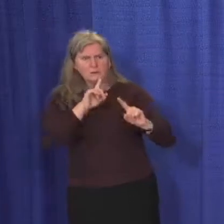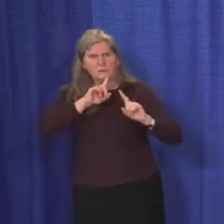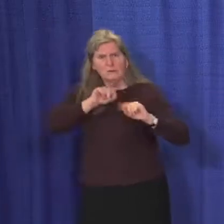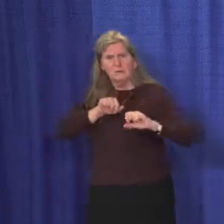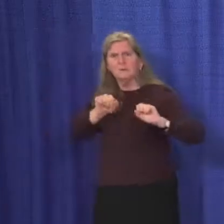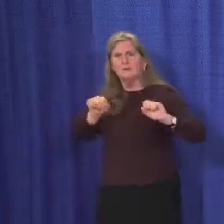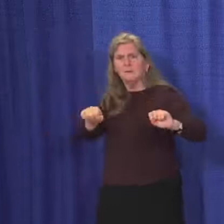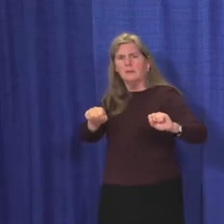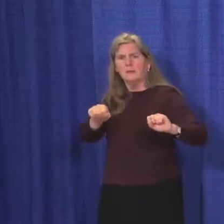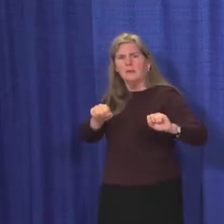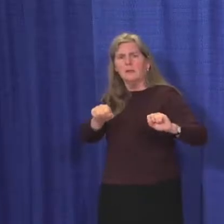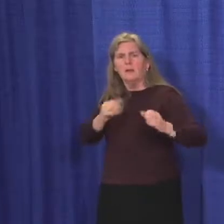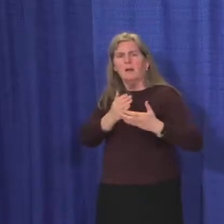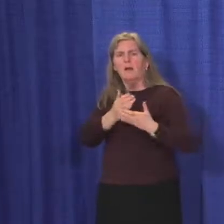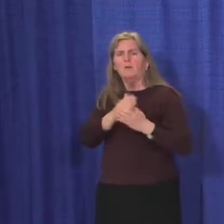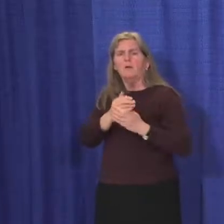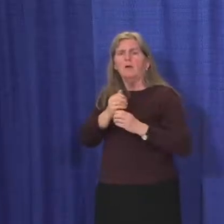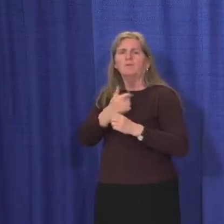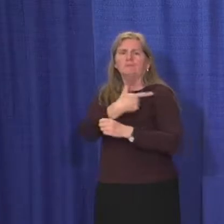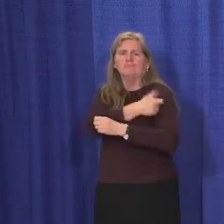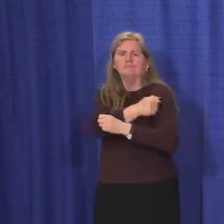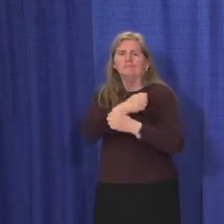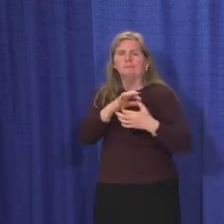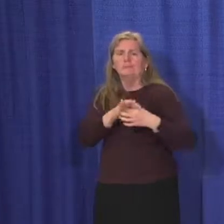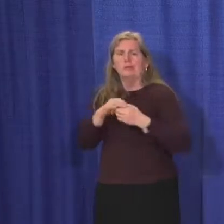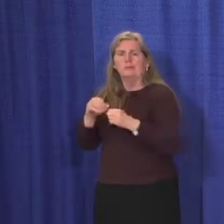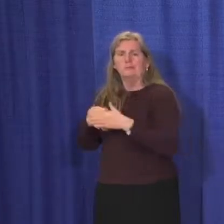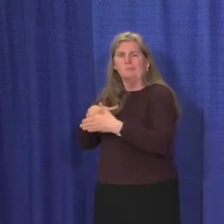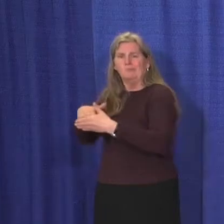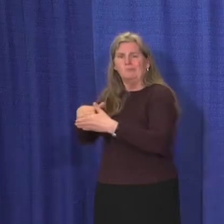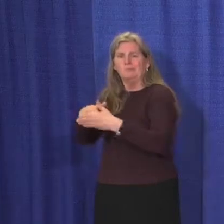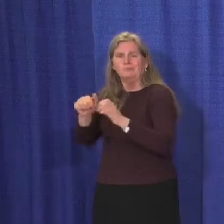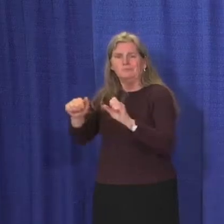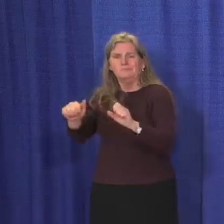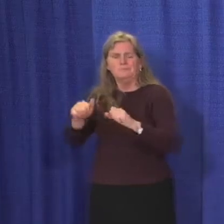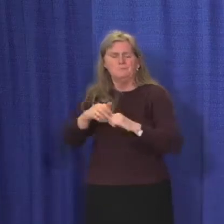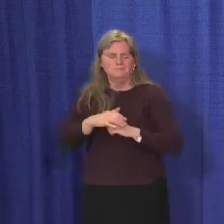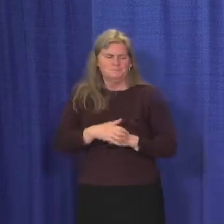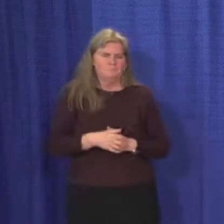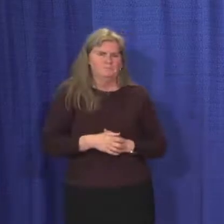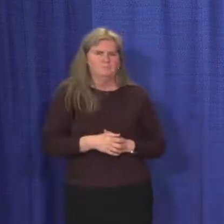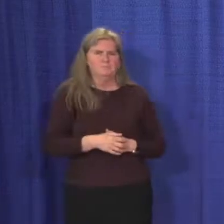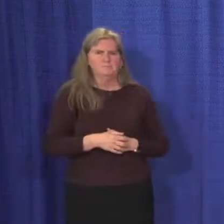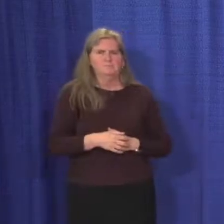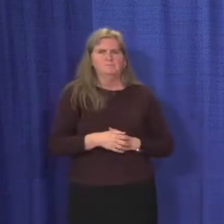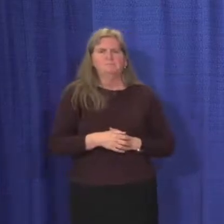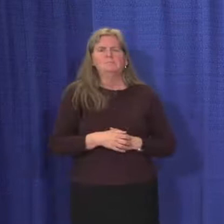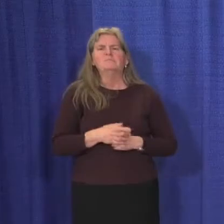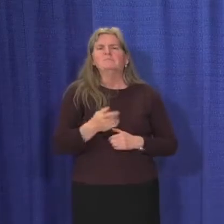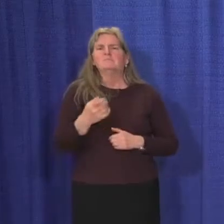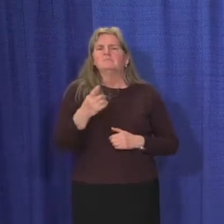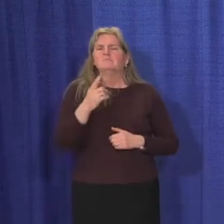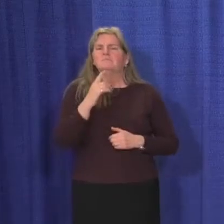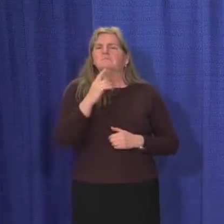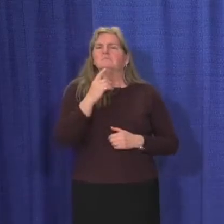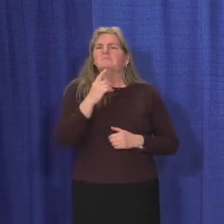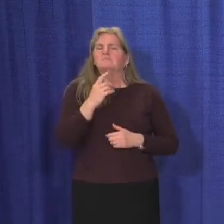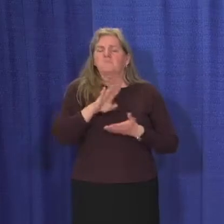We will ensure year provided with the answers and clarity you need. With our recent announcement of